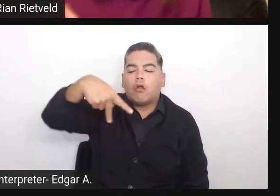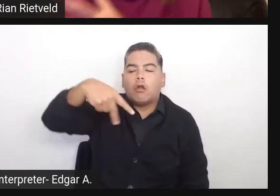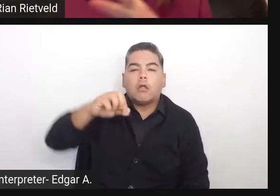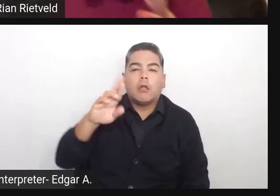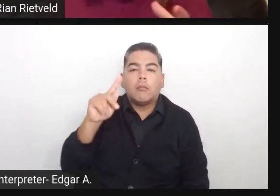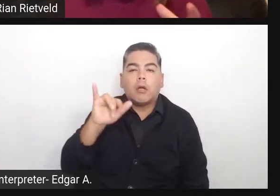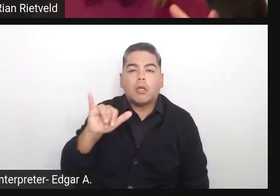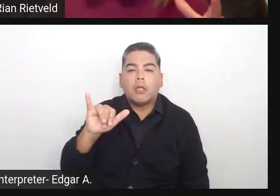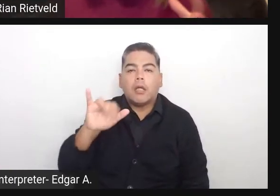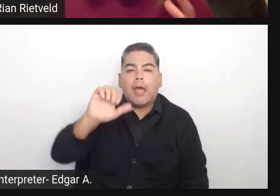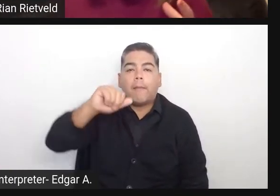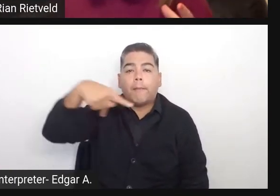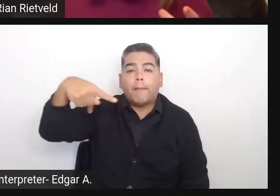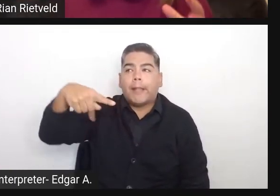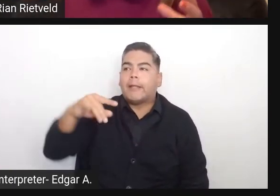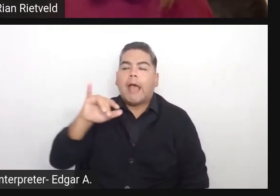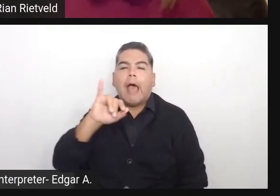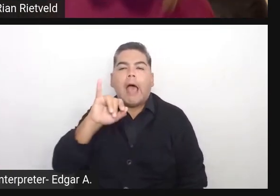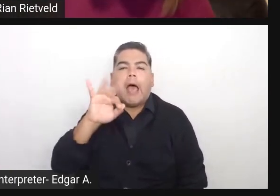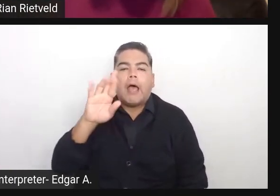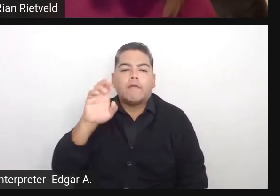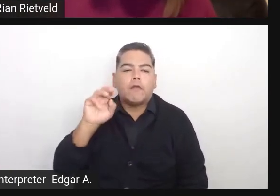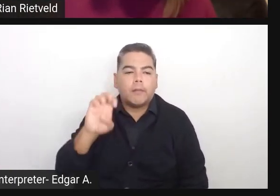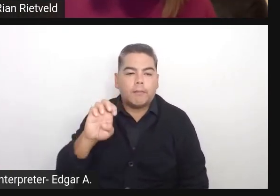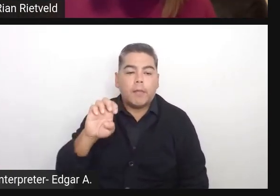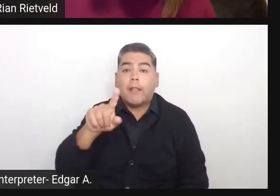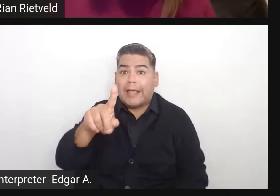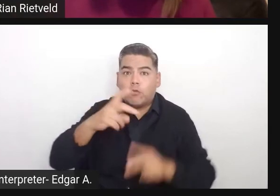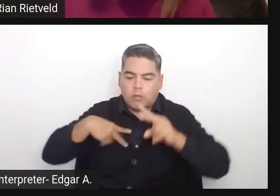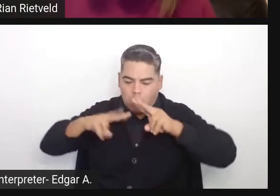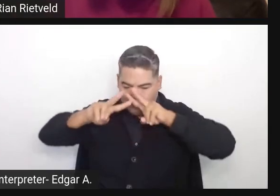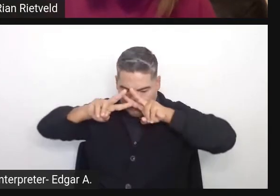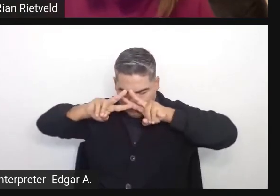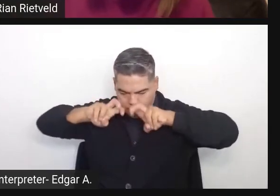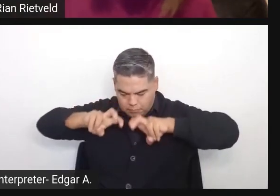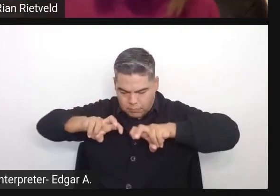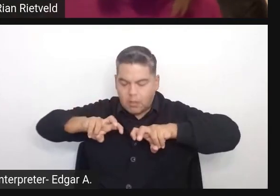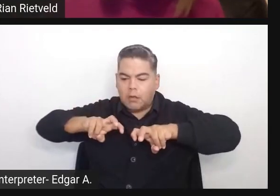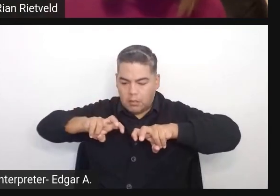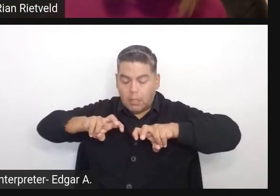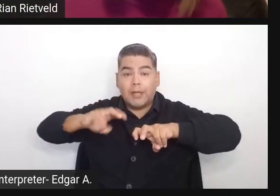in an Iframe, do your research if that third-party application